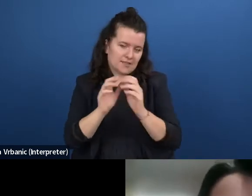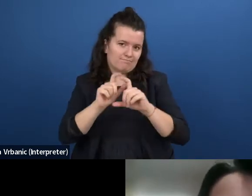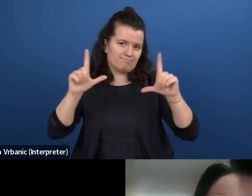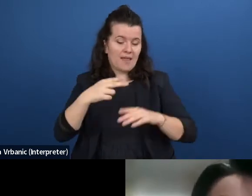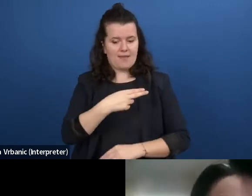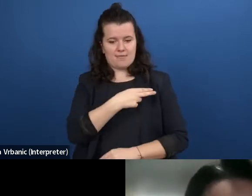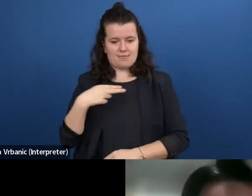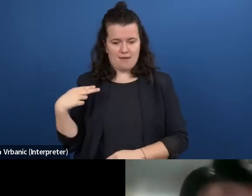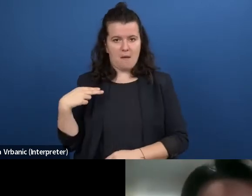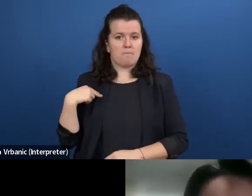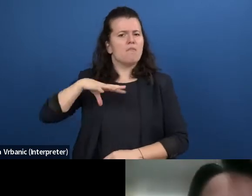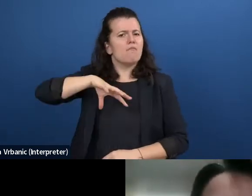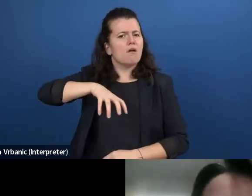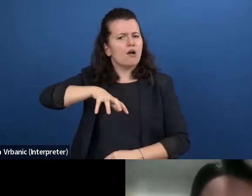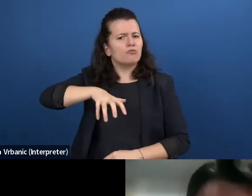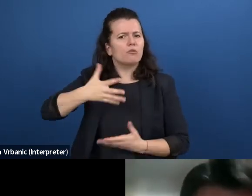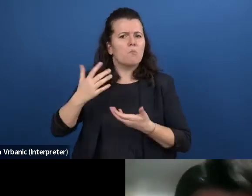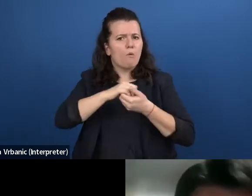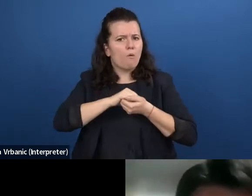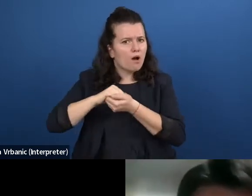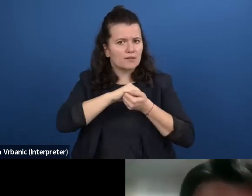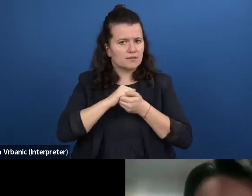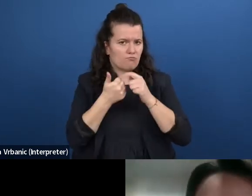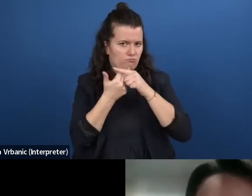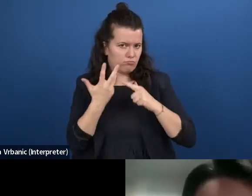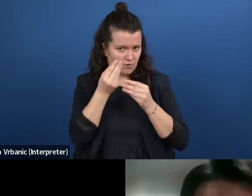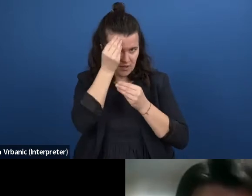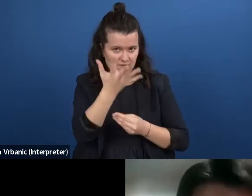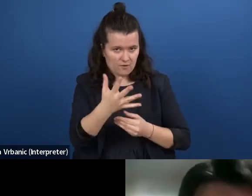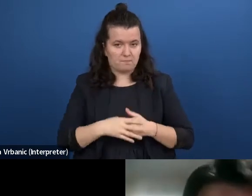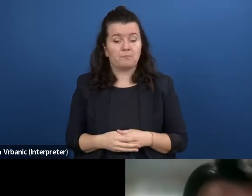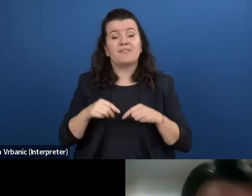Also, this webinar will be recorded and it'll be shared afterwards,